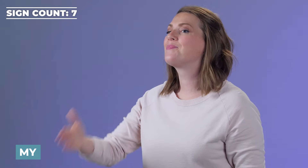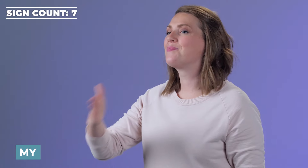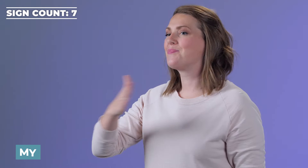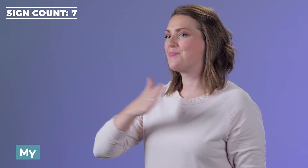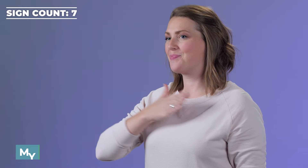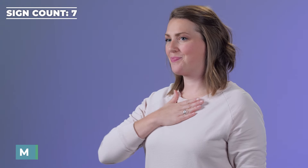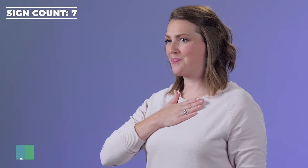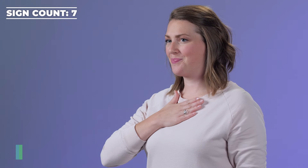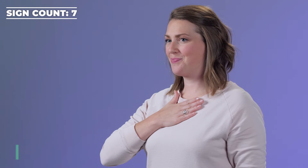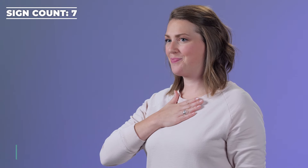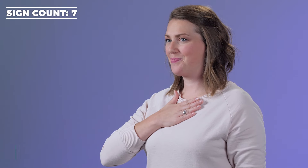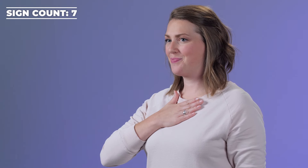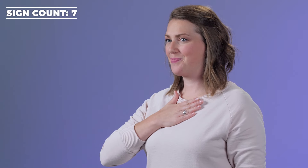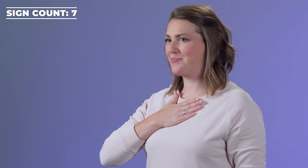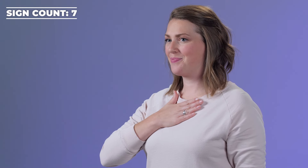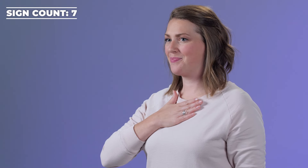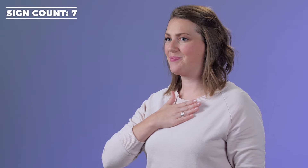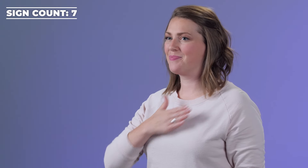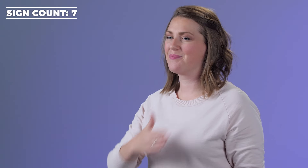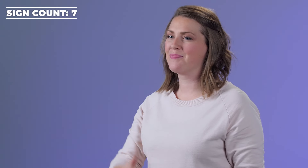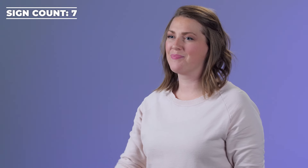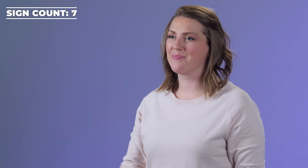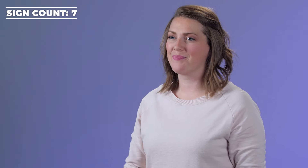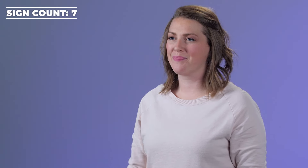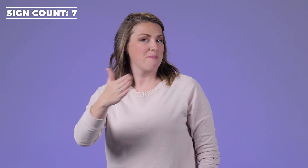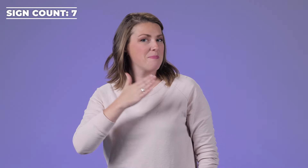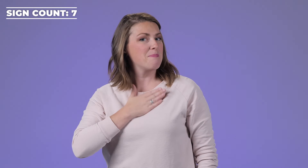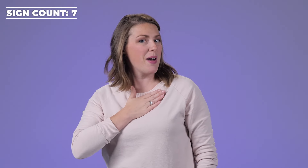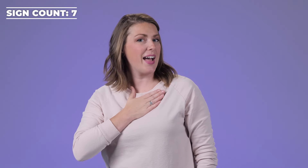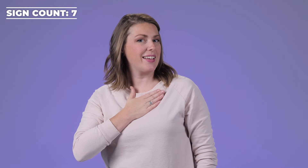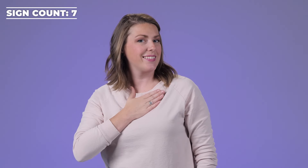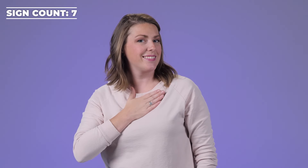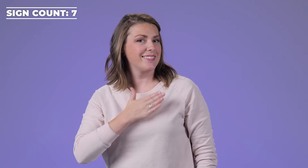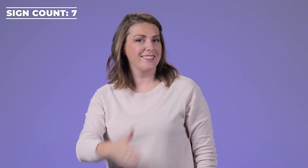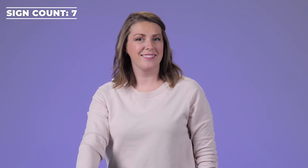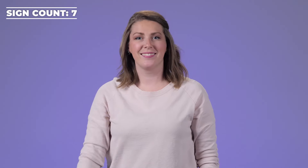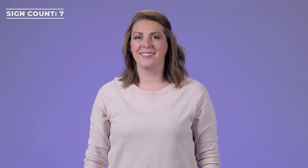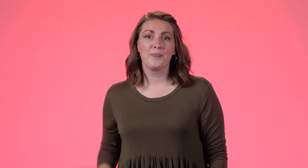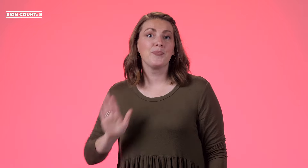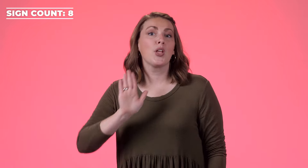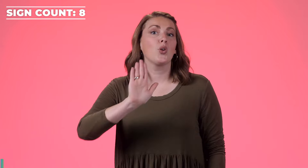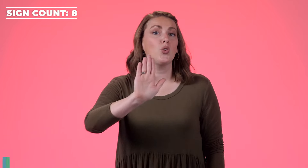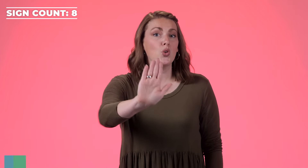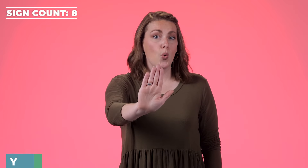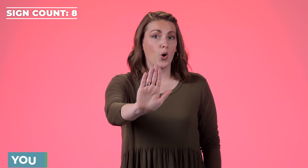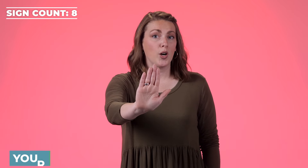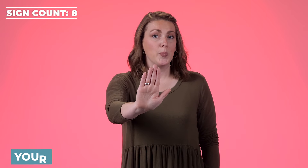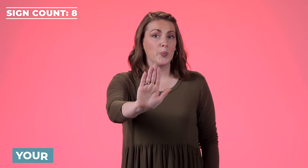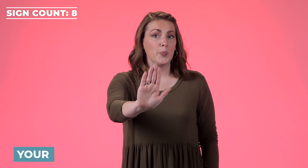You have a flat hand that goes right on your chest. My. Your.